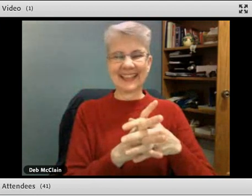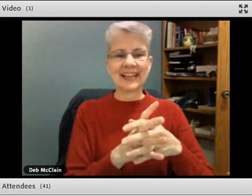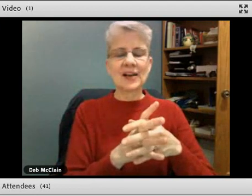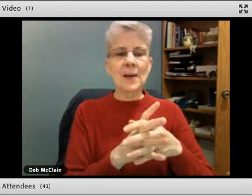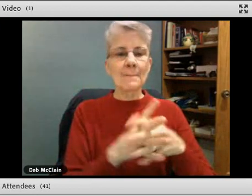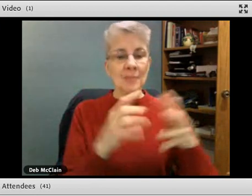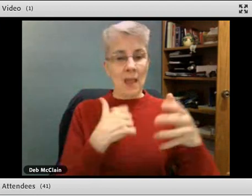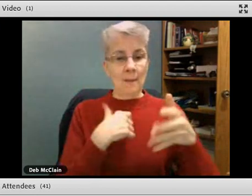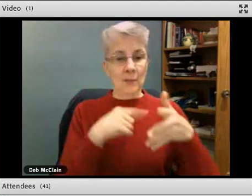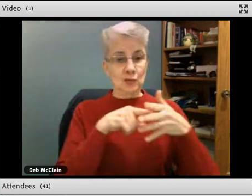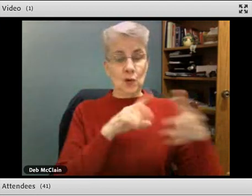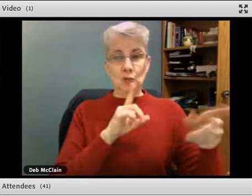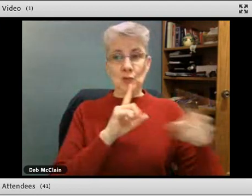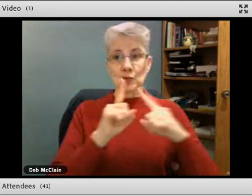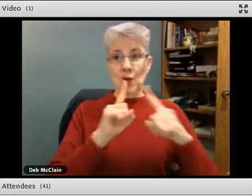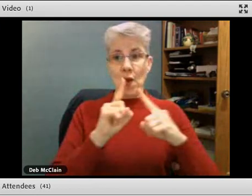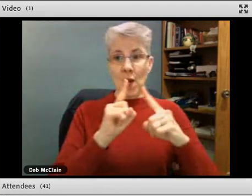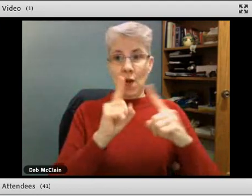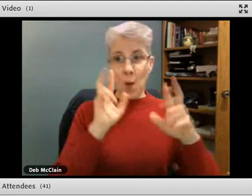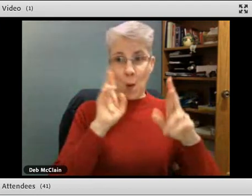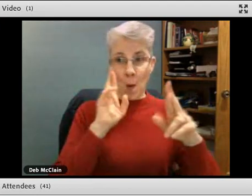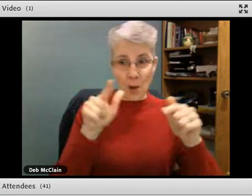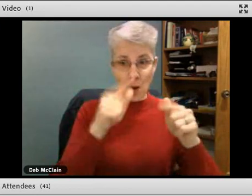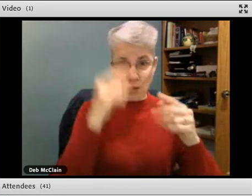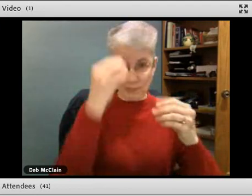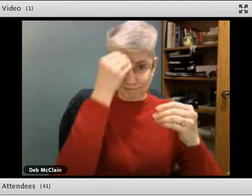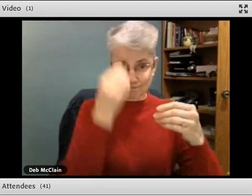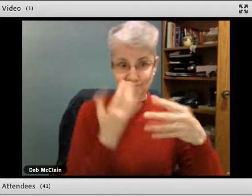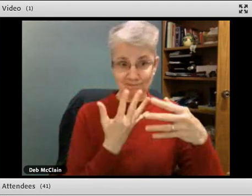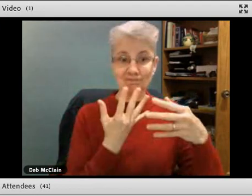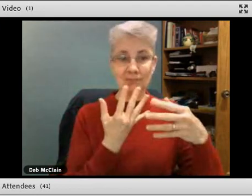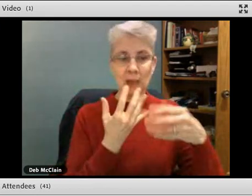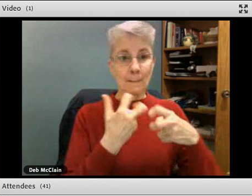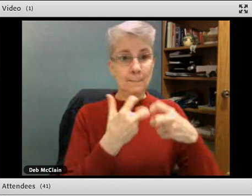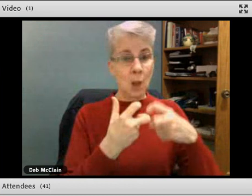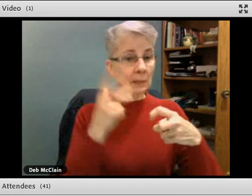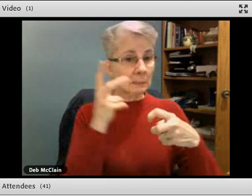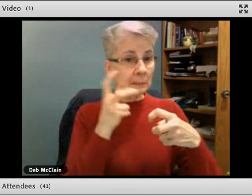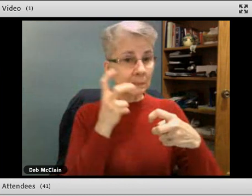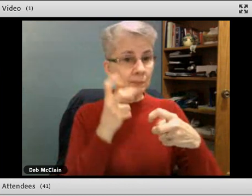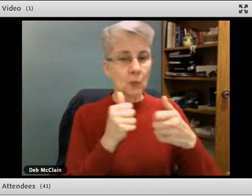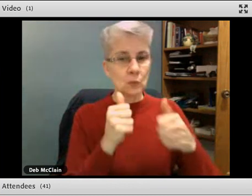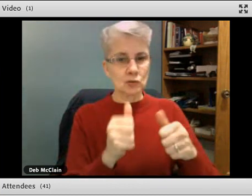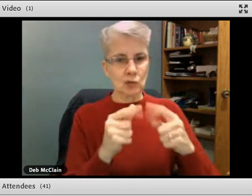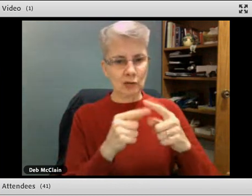I hope people will let me know if there are problems. I will try to monitor the chat. I'll try to watch.